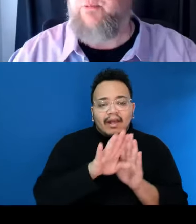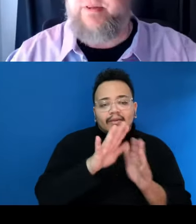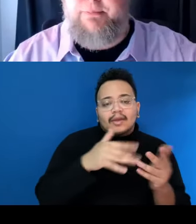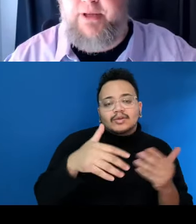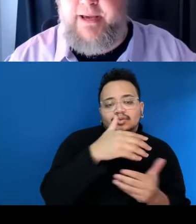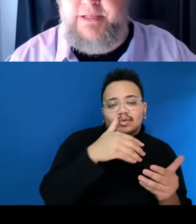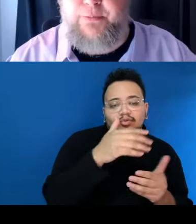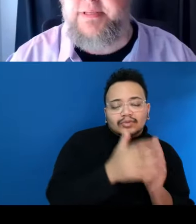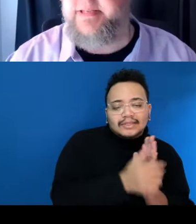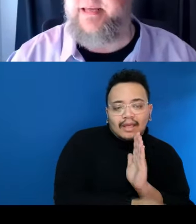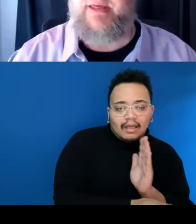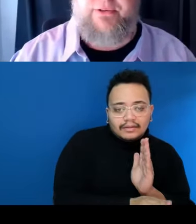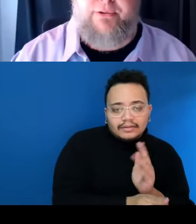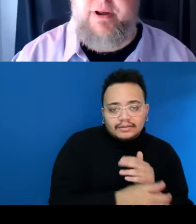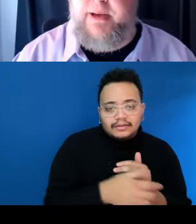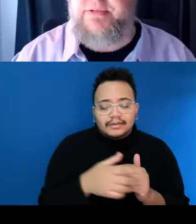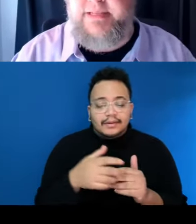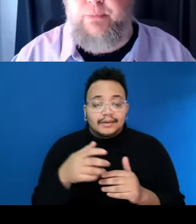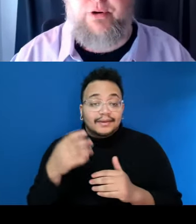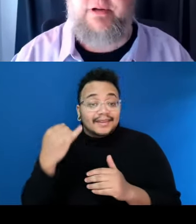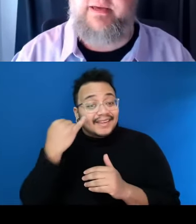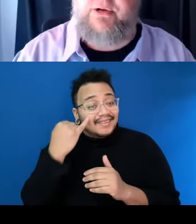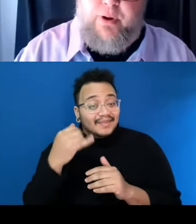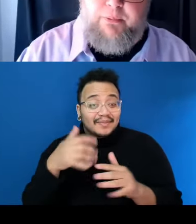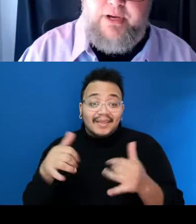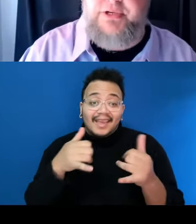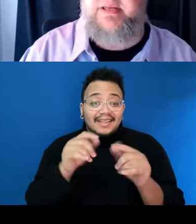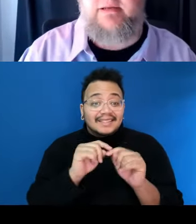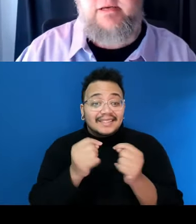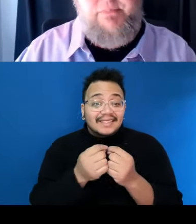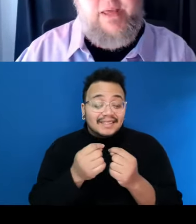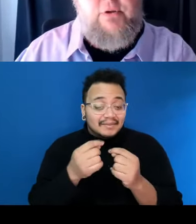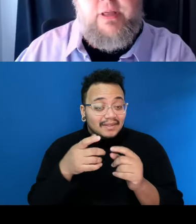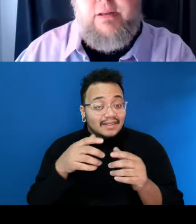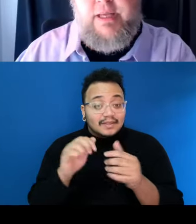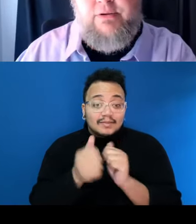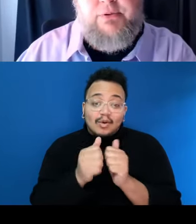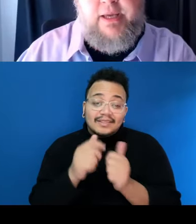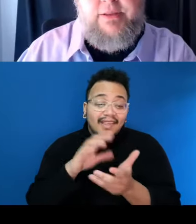Like when they play on a sports team, they would learn about teamwork and cooperation. If they're not allowed to play,